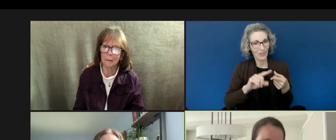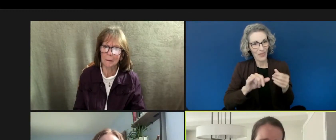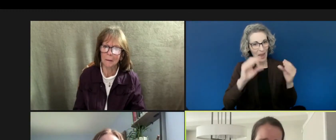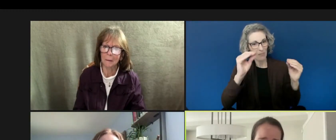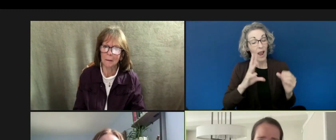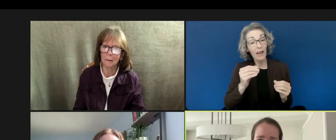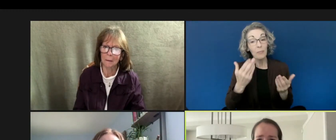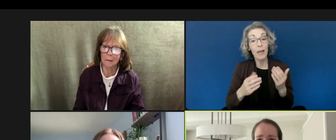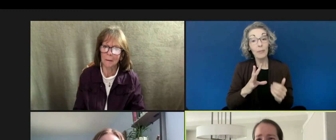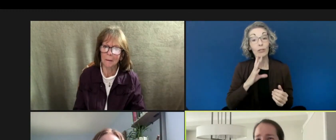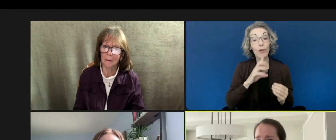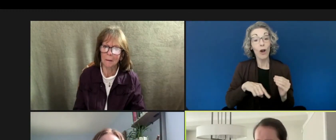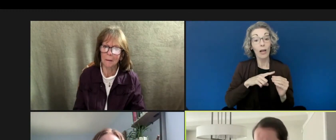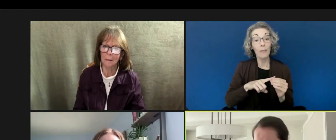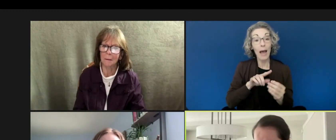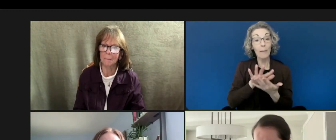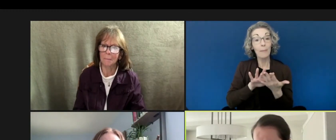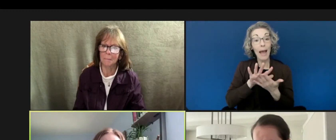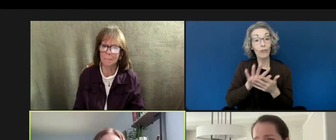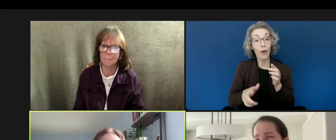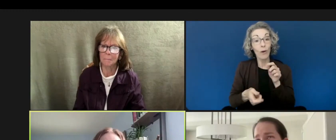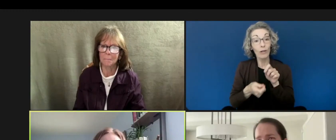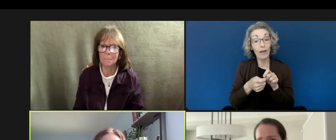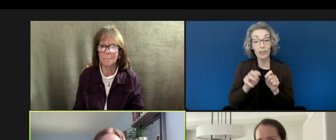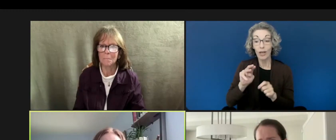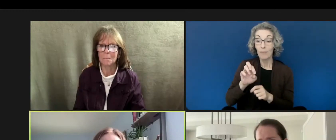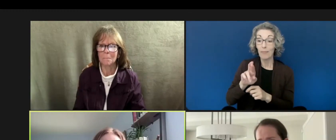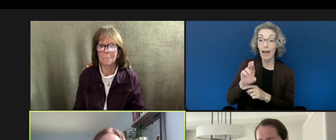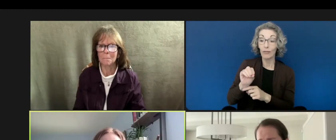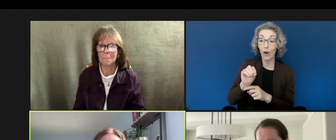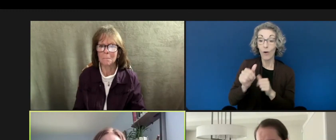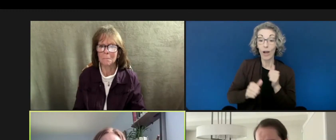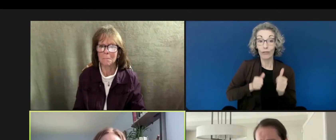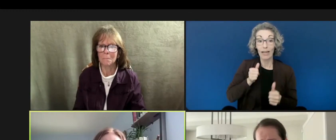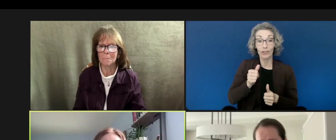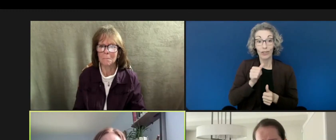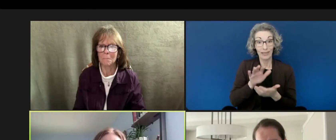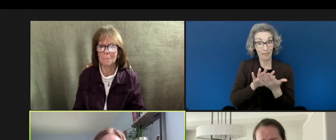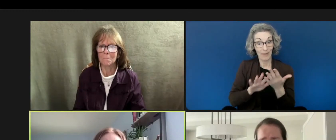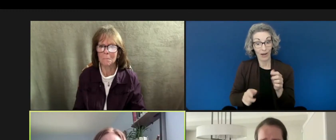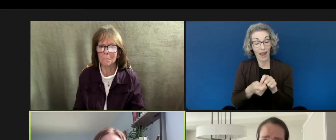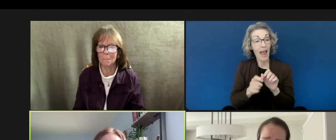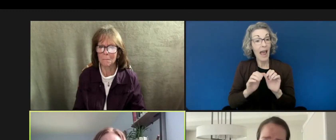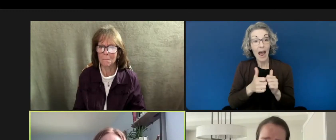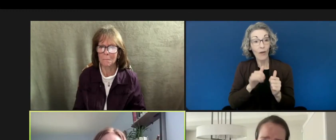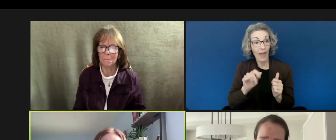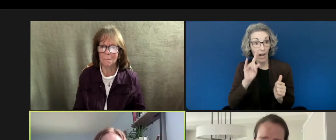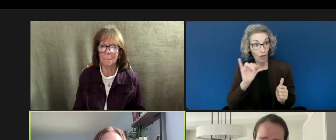maybe talk about microaggressions and how those are enacted.